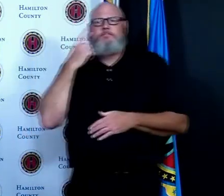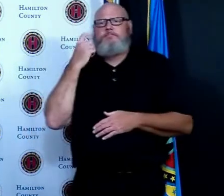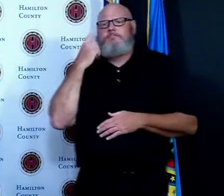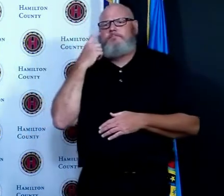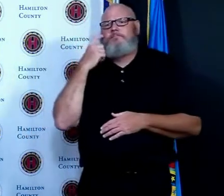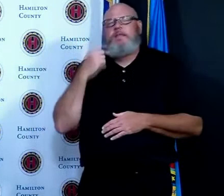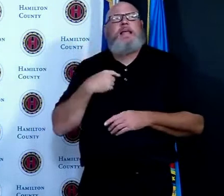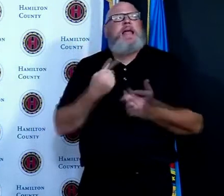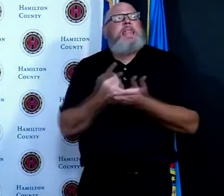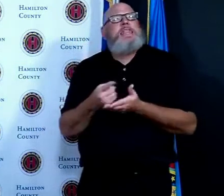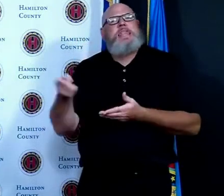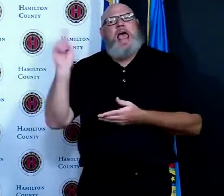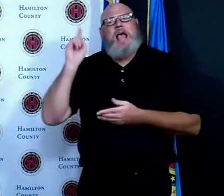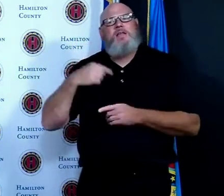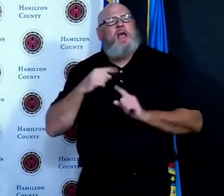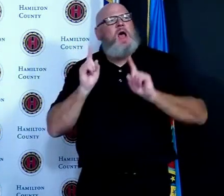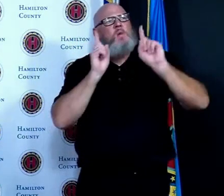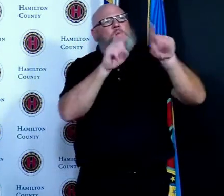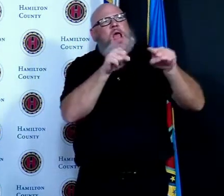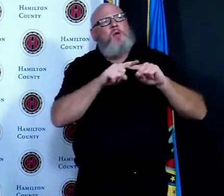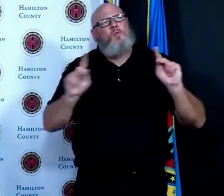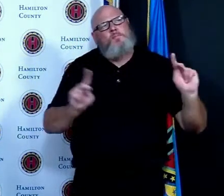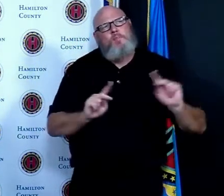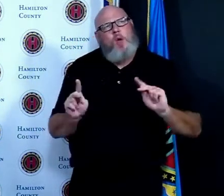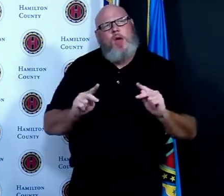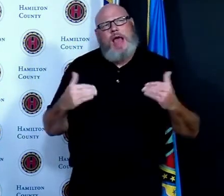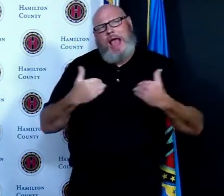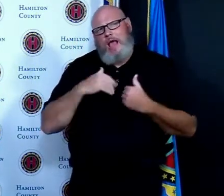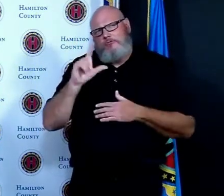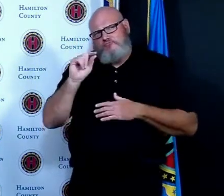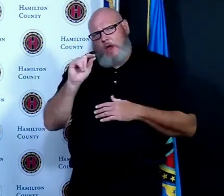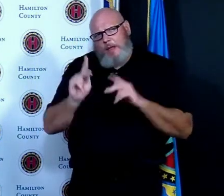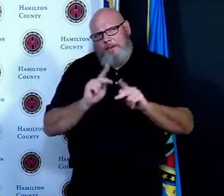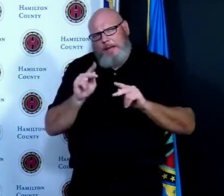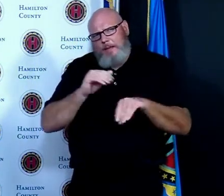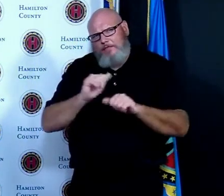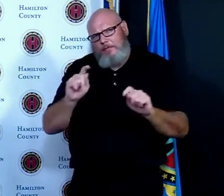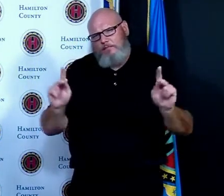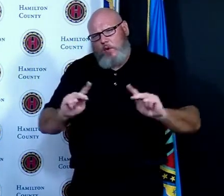later I get sick with Covid I might want to point to that party as being the source of Covid and it